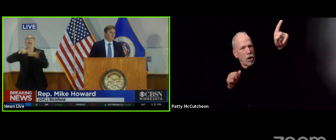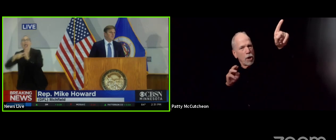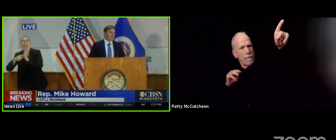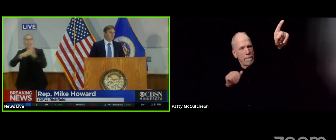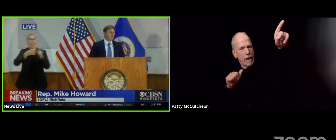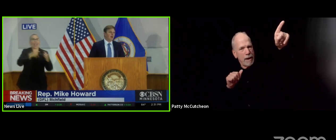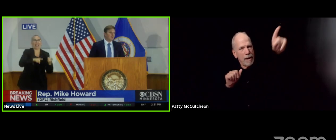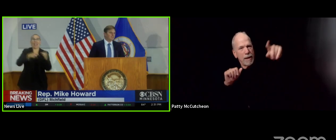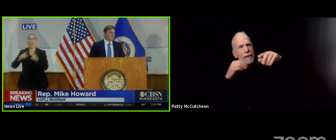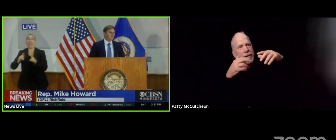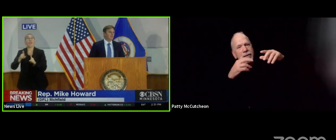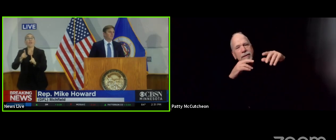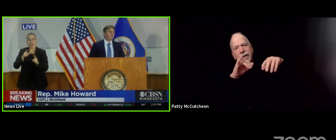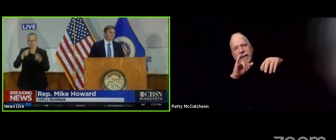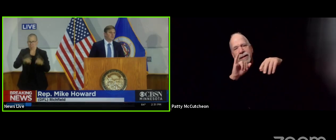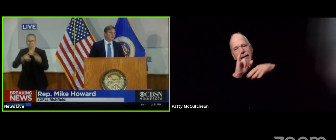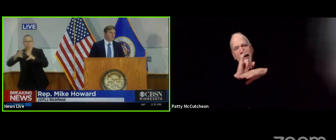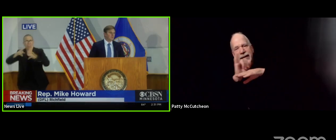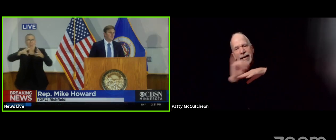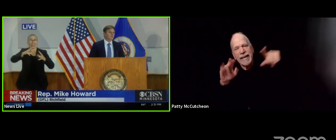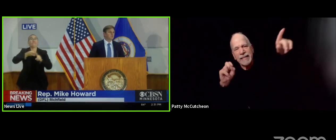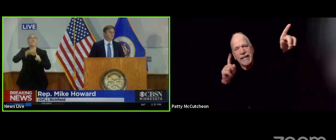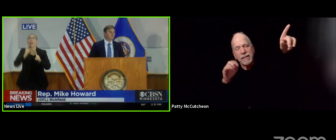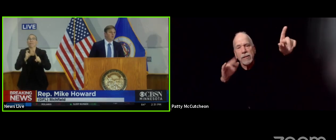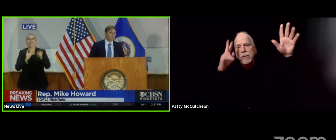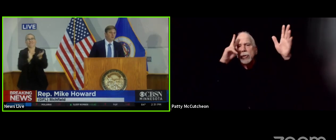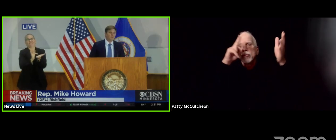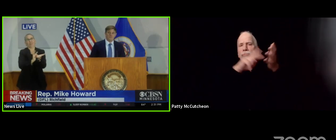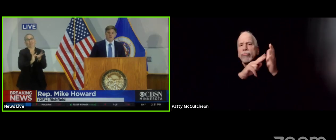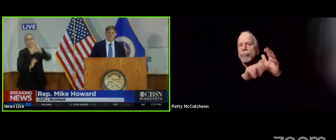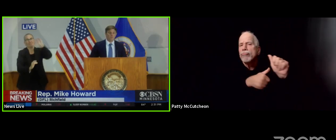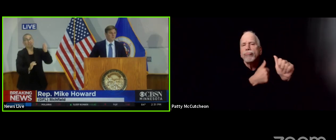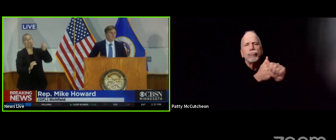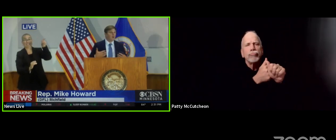THEY HAVE NOT BEEN HONEST, THEY HAVE NOT BEEN CLEAR, THEY HAVE NOT BEEN STRAIGHTFORWARD, THEY HAVE NOT BEEN WILLING TO COME